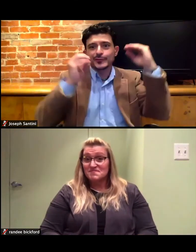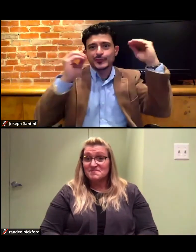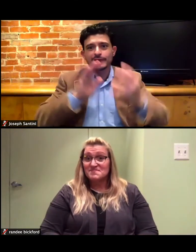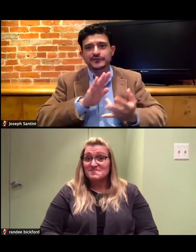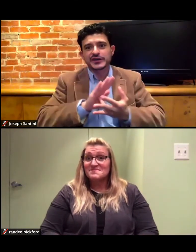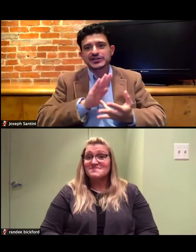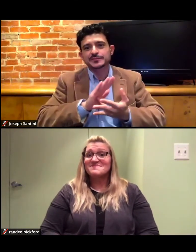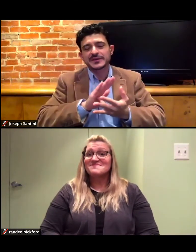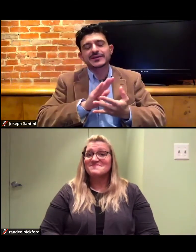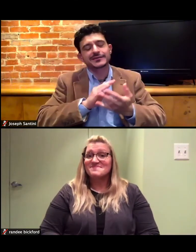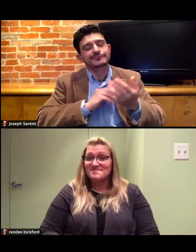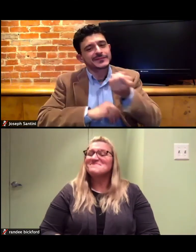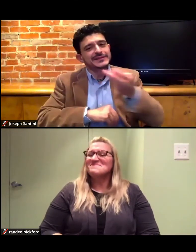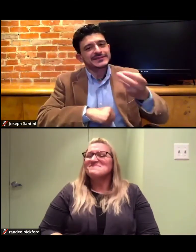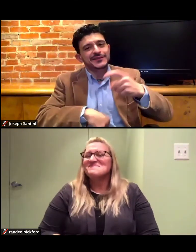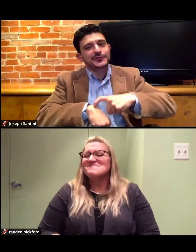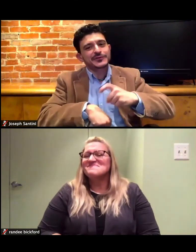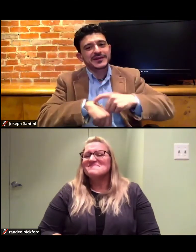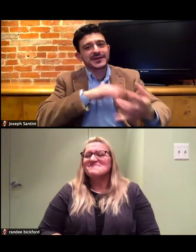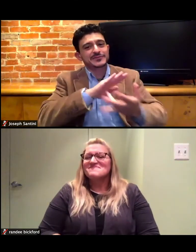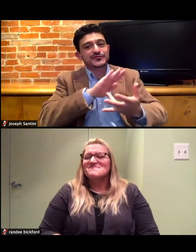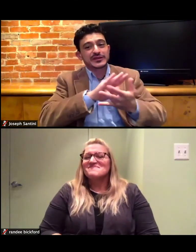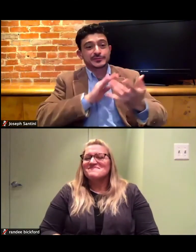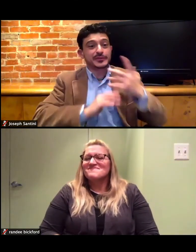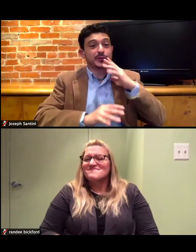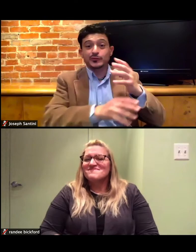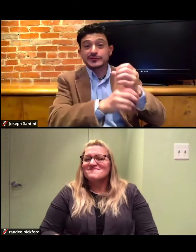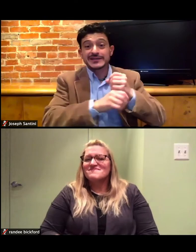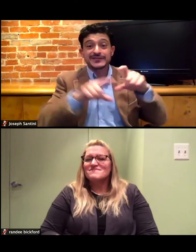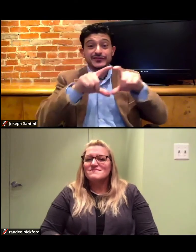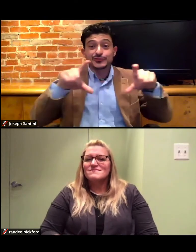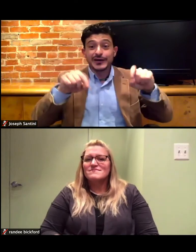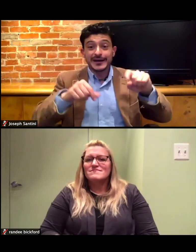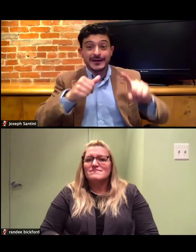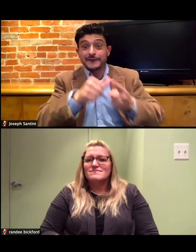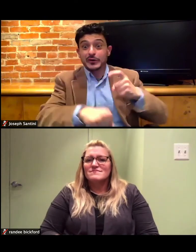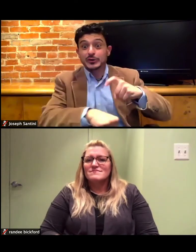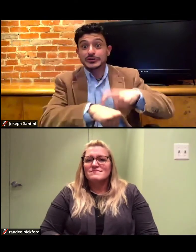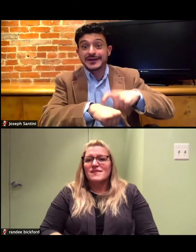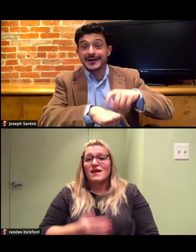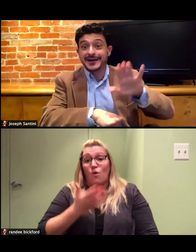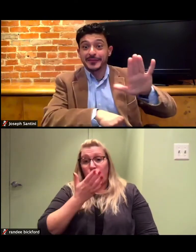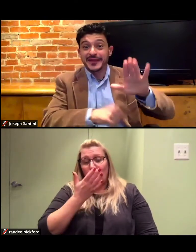as I taught in Gallaudet. I had often freshmen students who would get a cheque